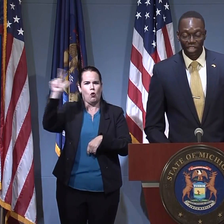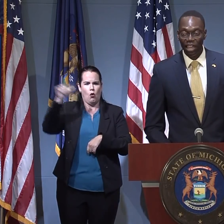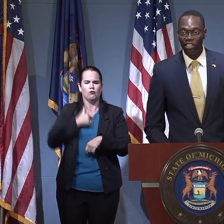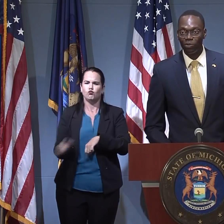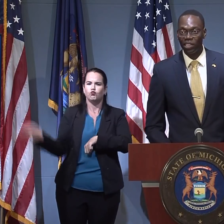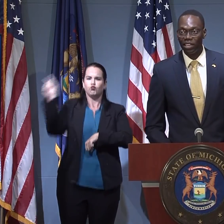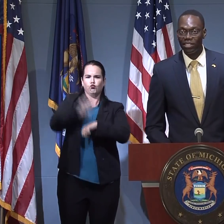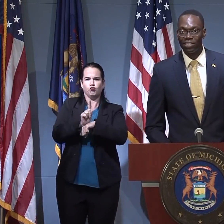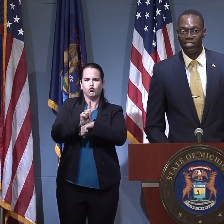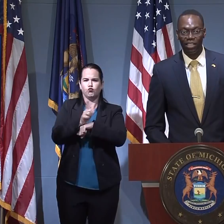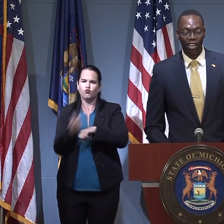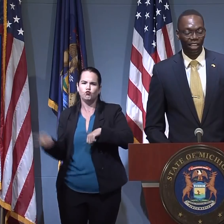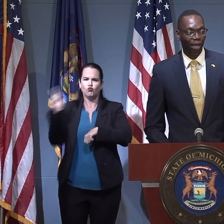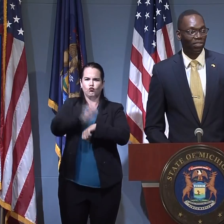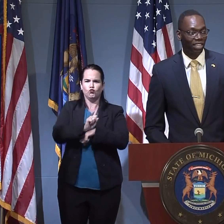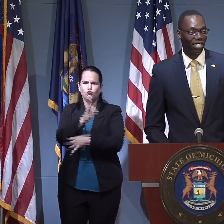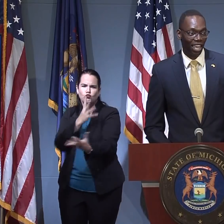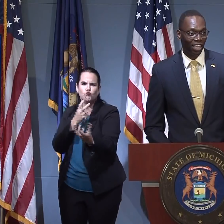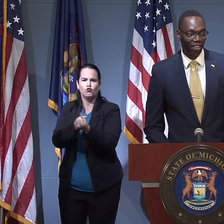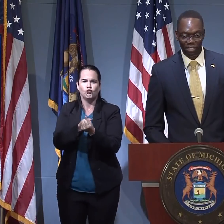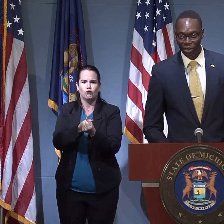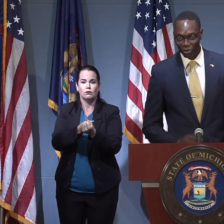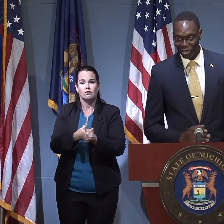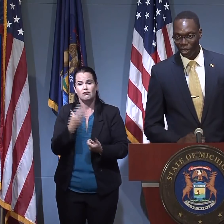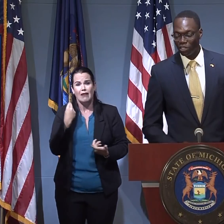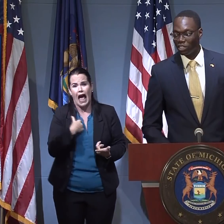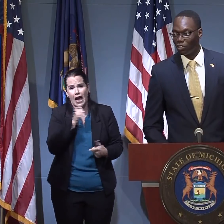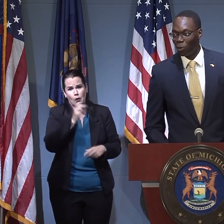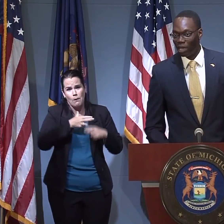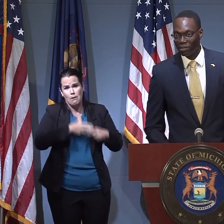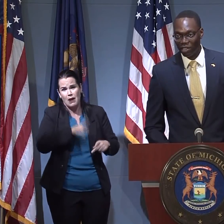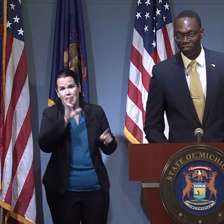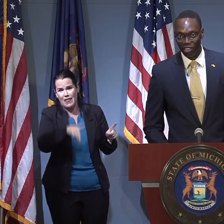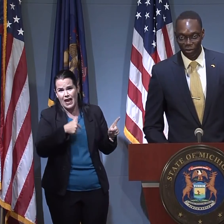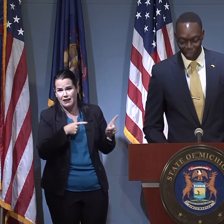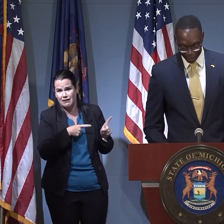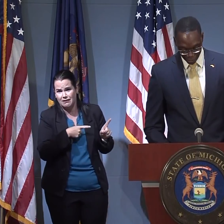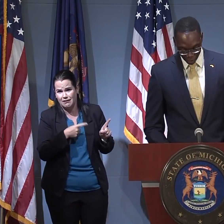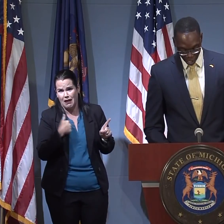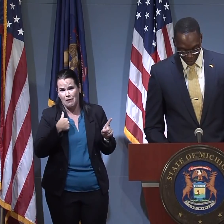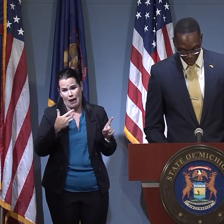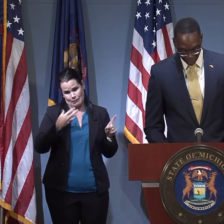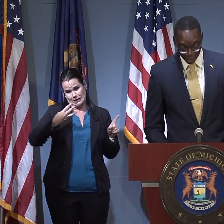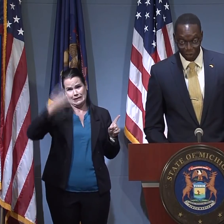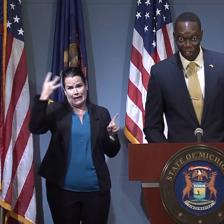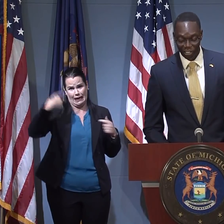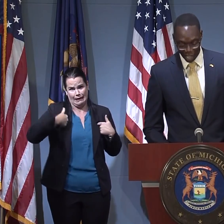STAND TALL FOR MICHIGAN. STAND FALL TO WHATEVER TALKING ABOUT. I DON'T SAY THAT BECAUSE I AM